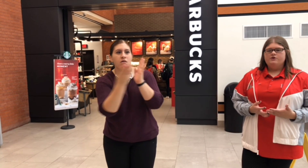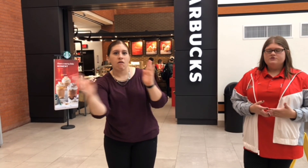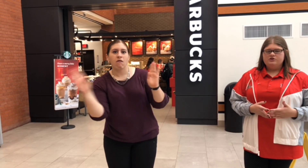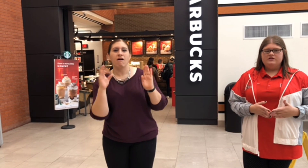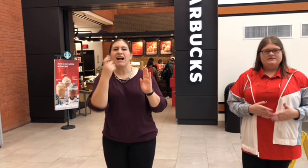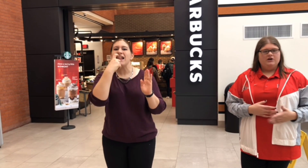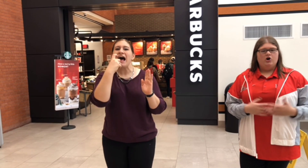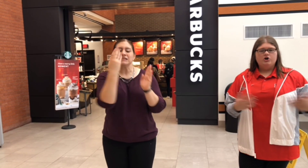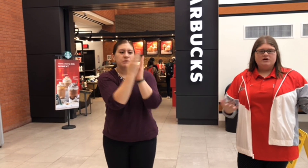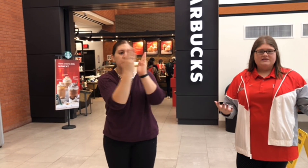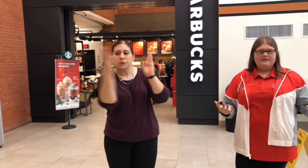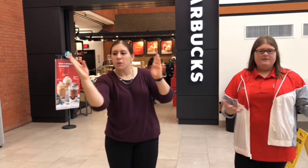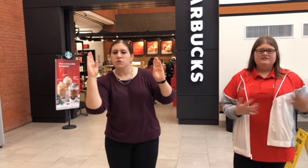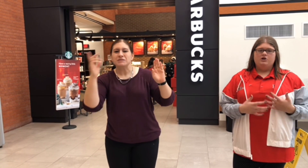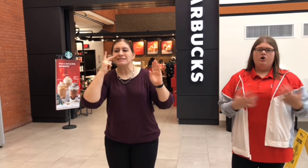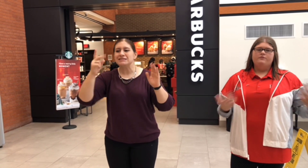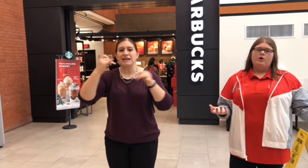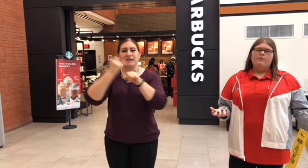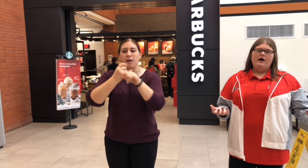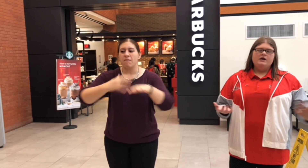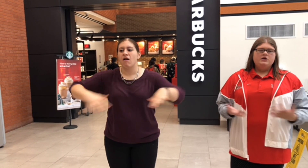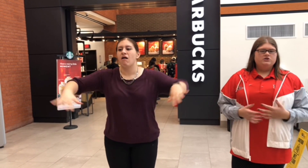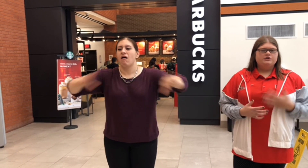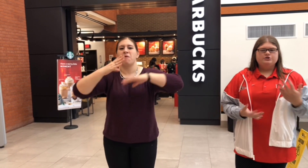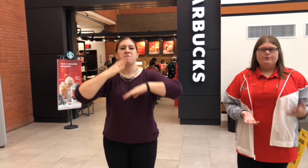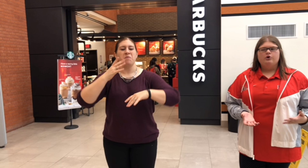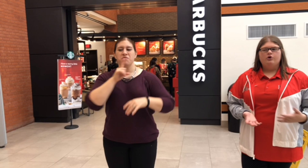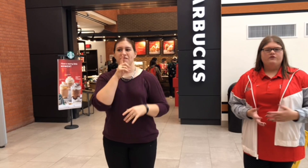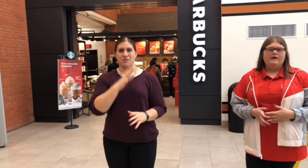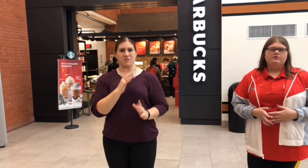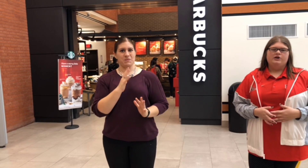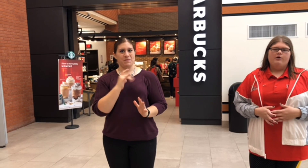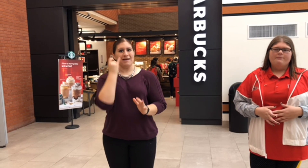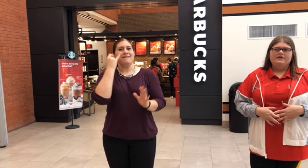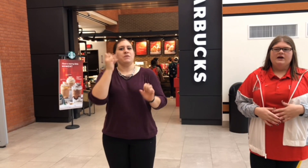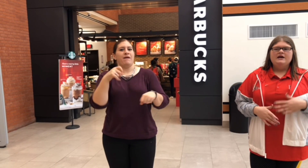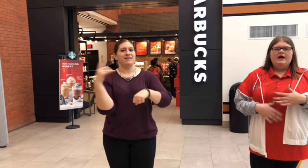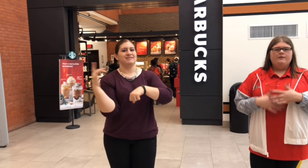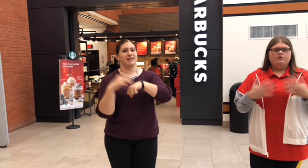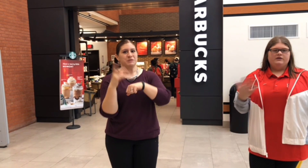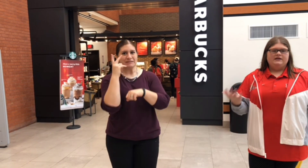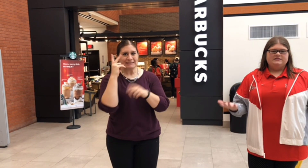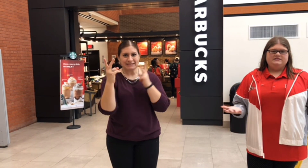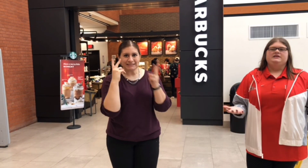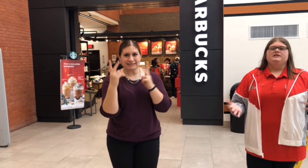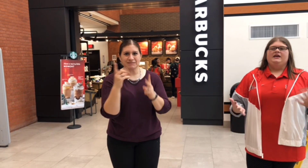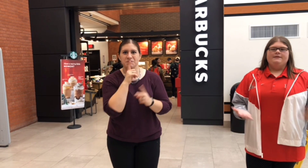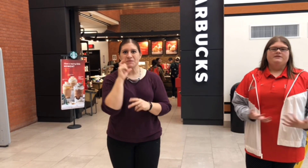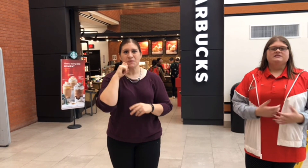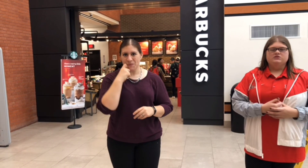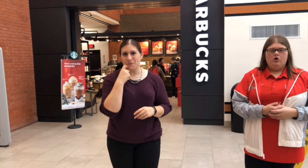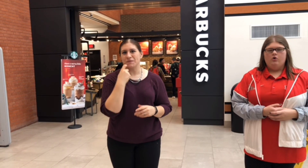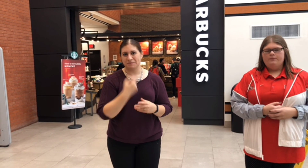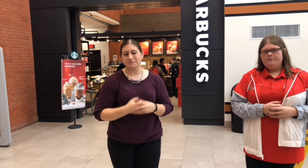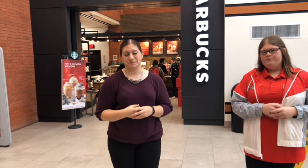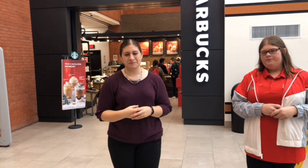all across campus and Beaumont. So it's super cool if you're able to go up there and really get to see the campus as a whole.